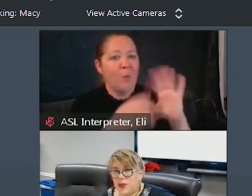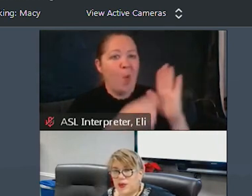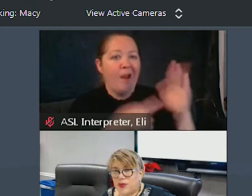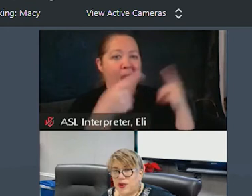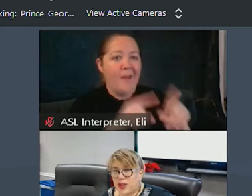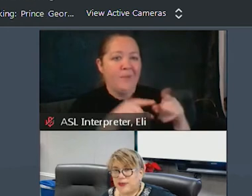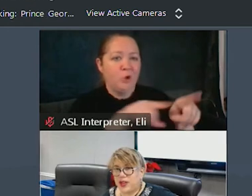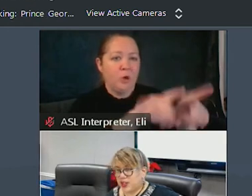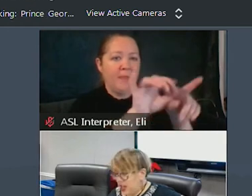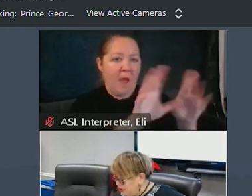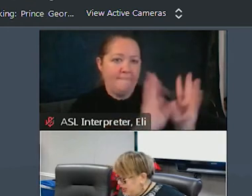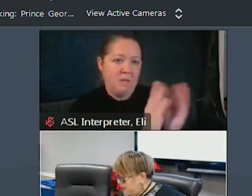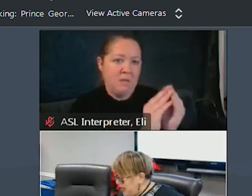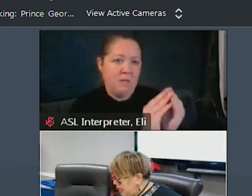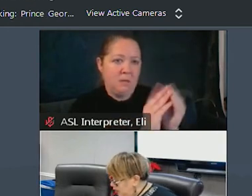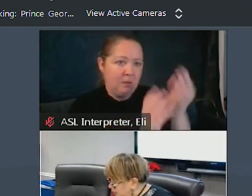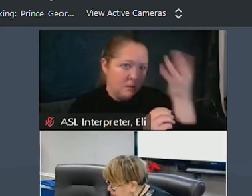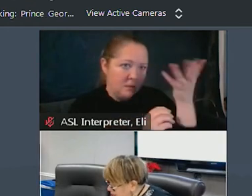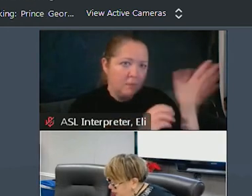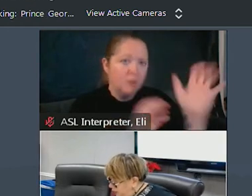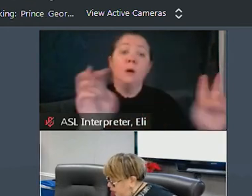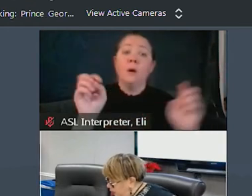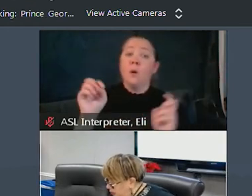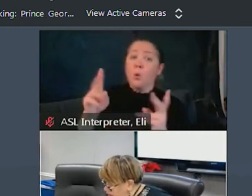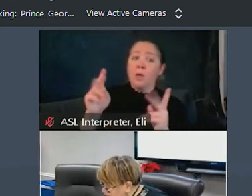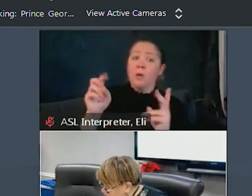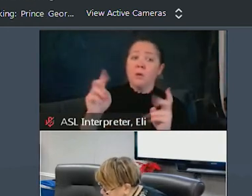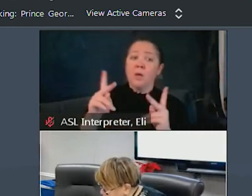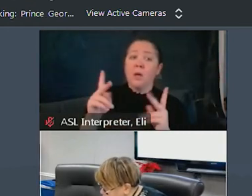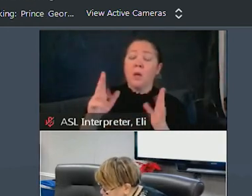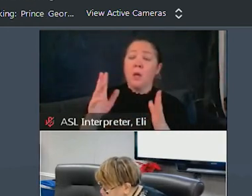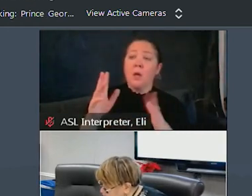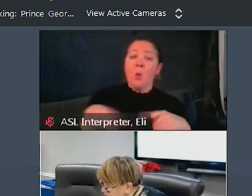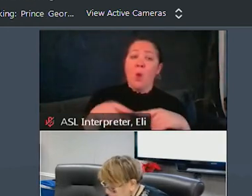Okay. And you'll get, and you'll get to make that as well. When, when we, when we call on you as well, I just wanted to know if there was any,